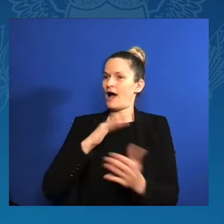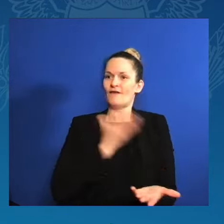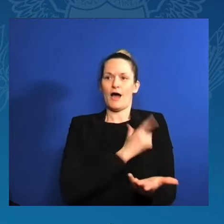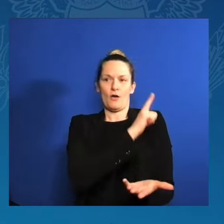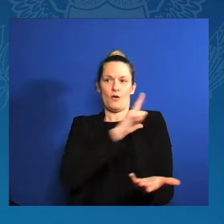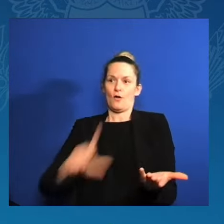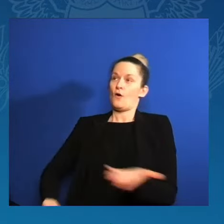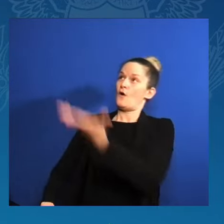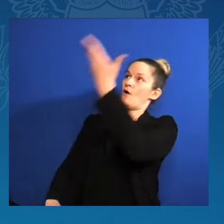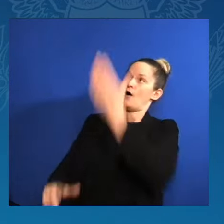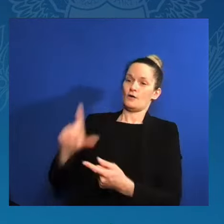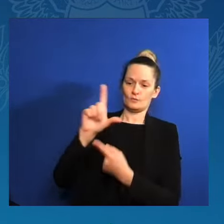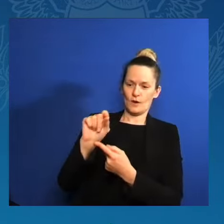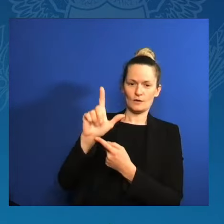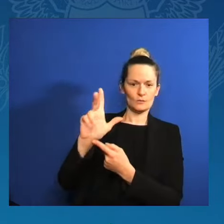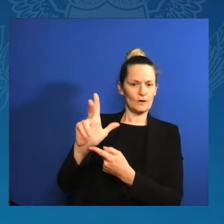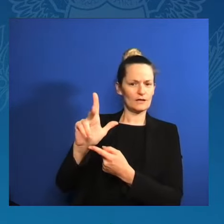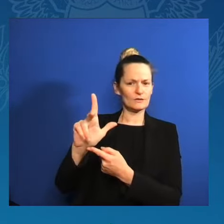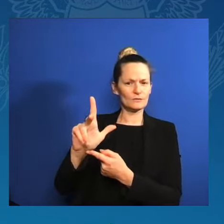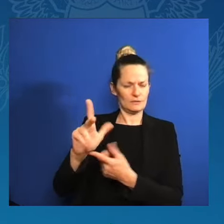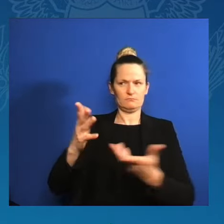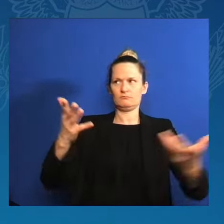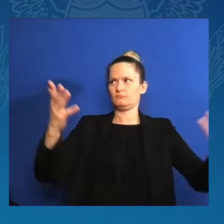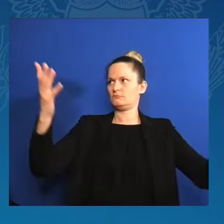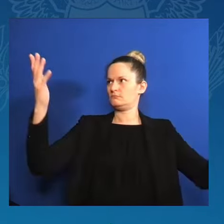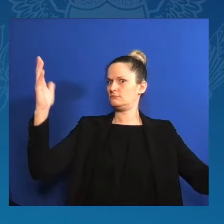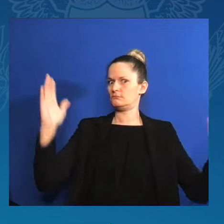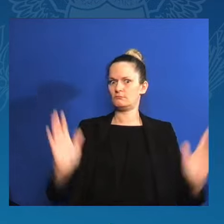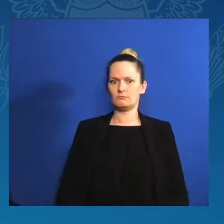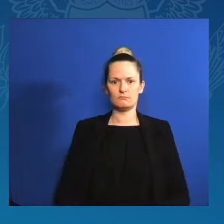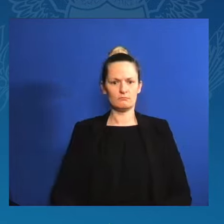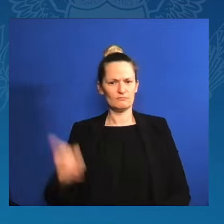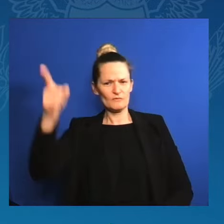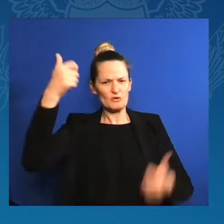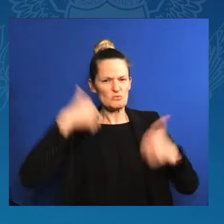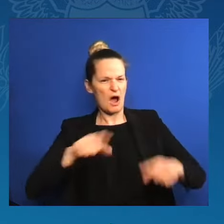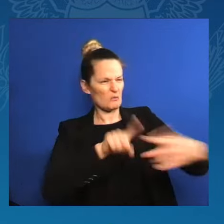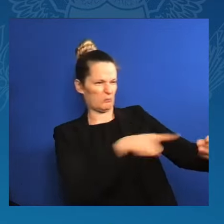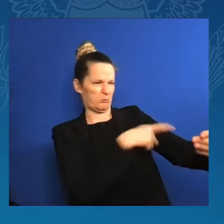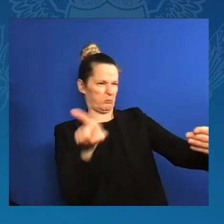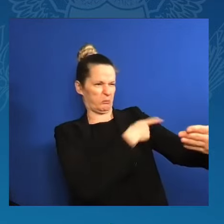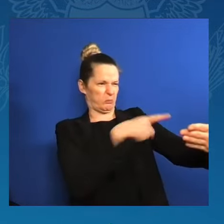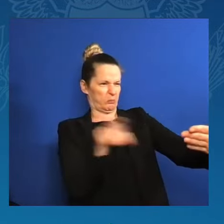They tried to condemn Americans for being who they are, for loving who they are,